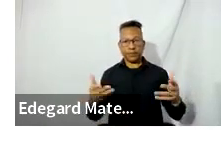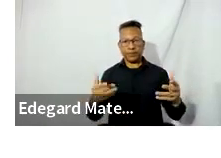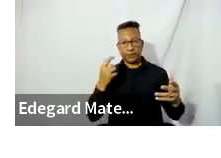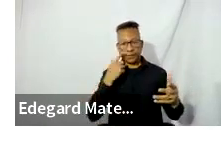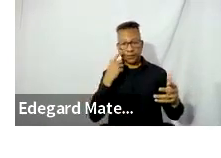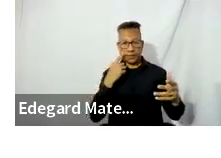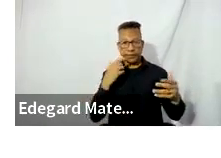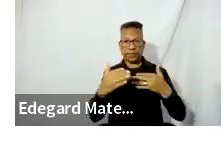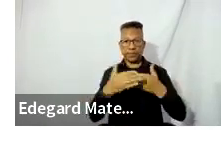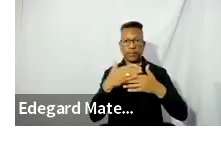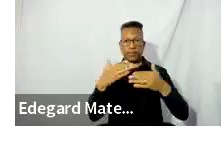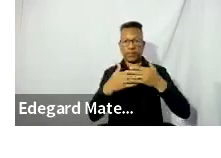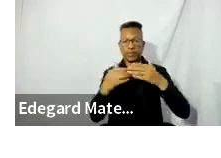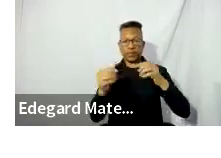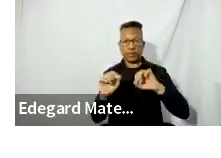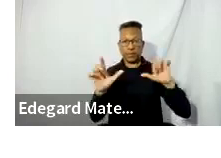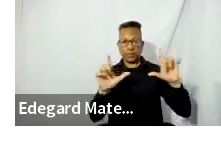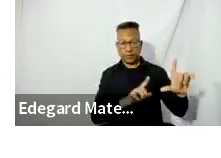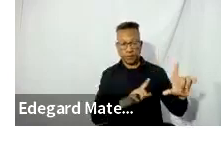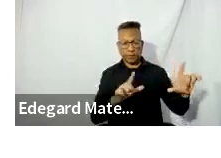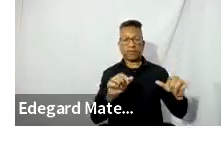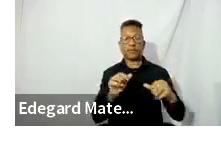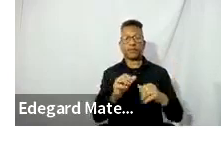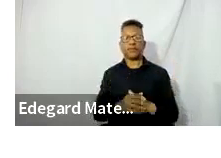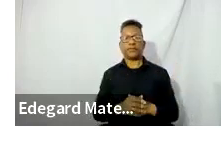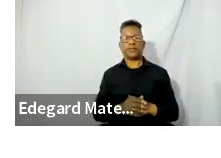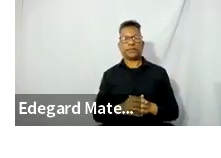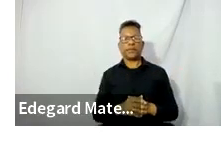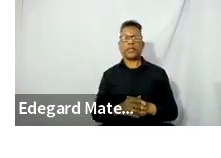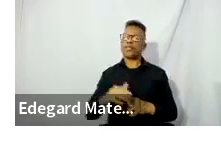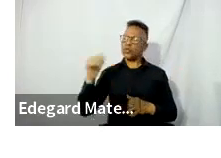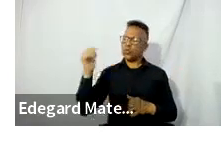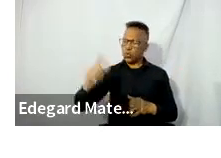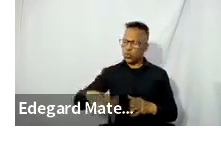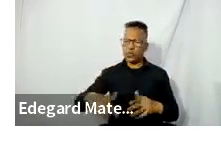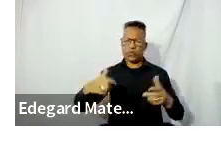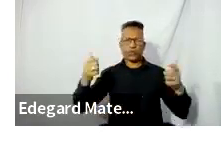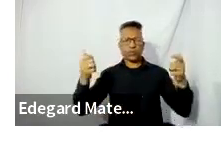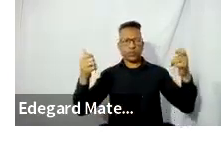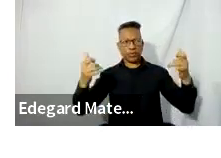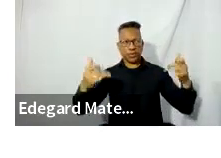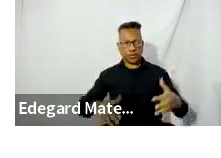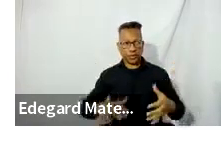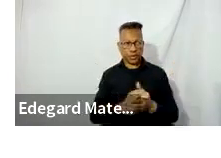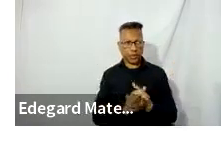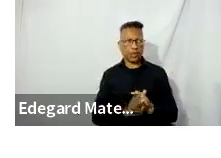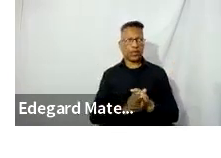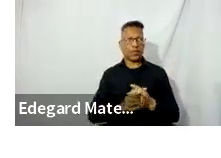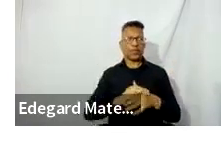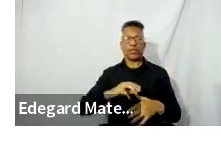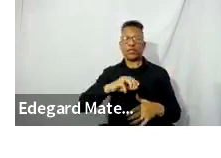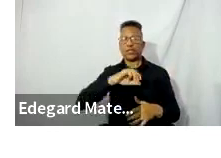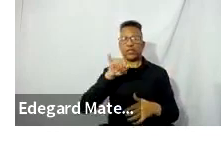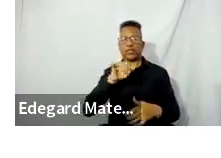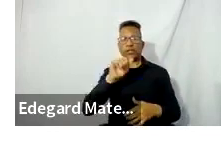to the to the real heart of the thing, which is again based based on , according , according to Janet,